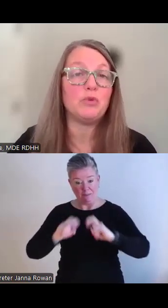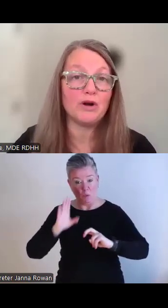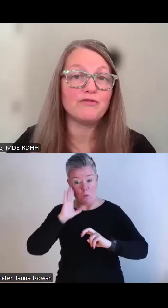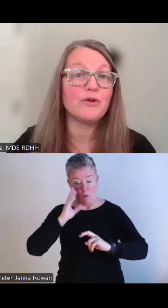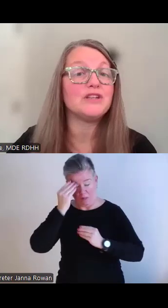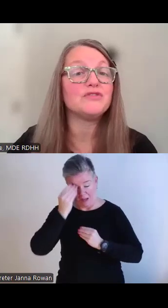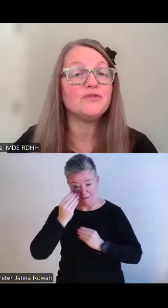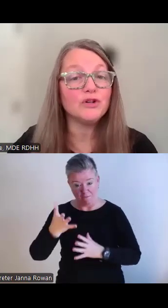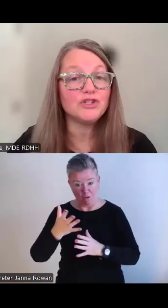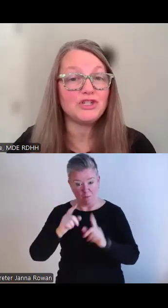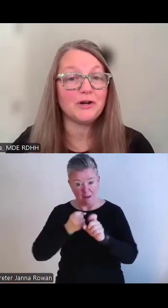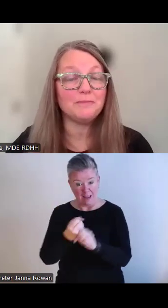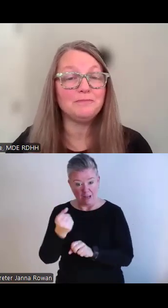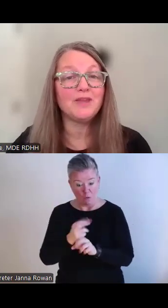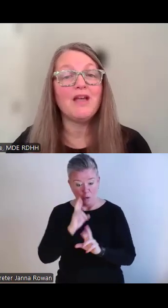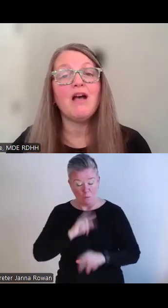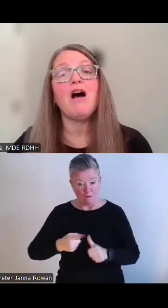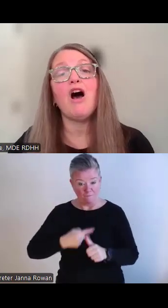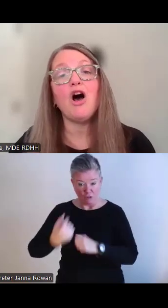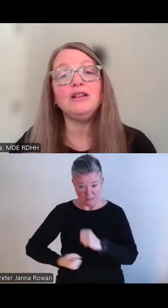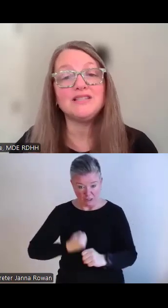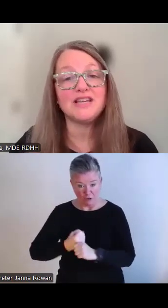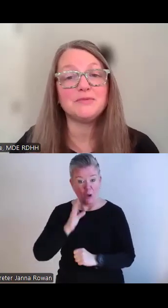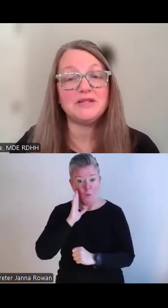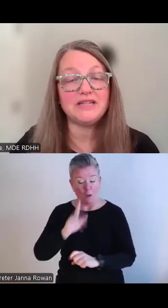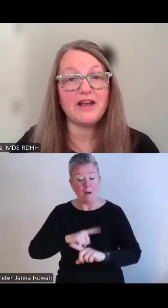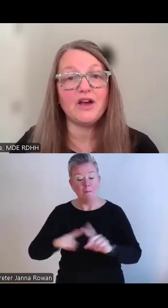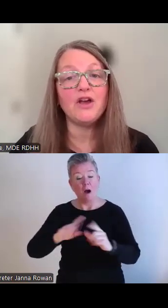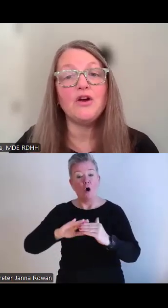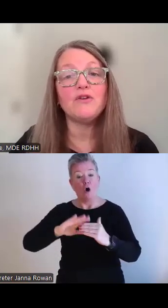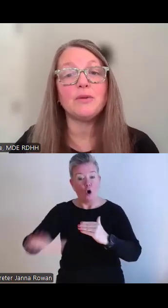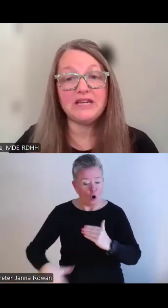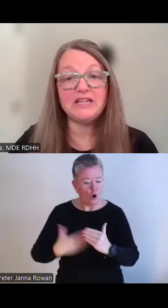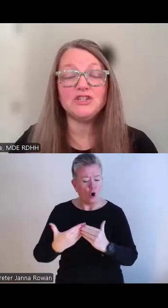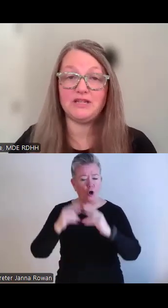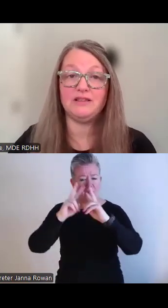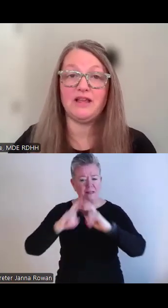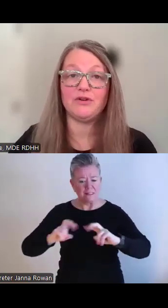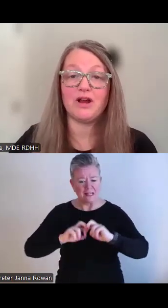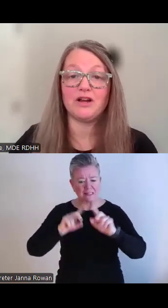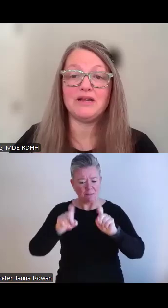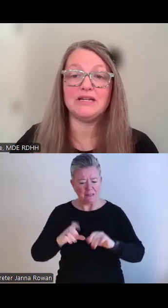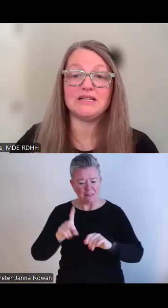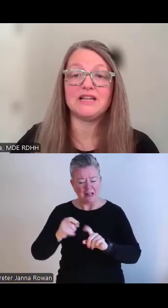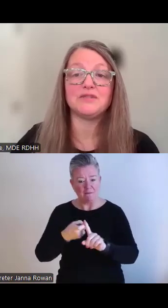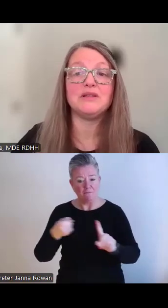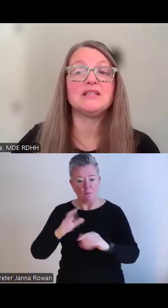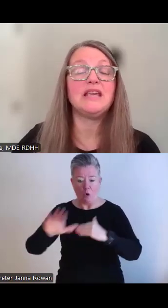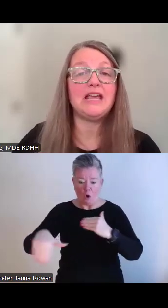report for this first year, all assessment data from each of the eleven recommended assessments